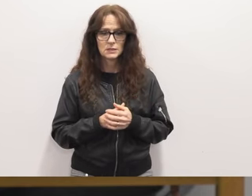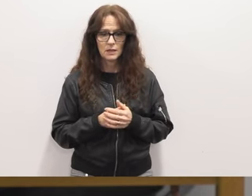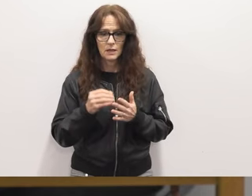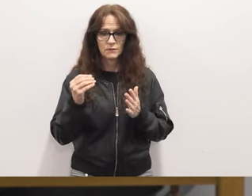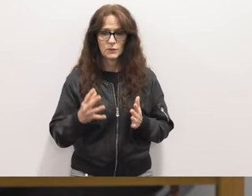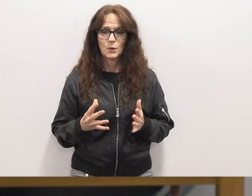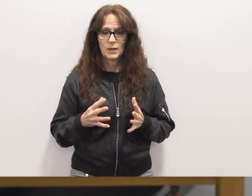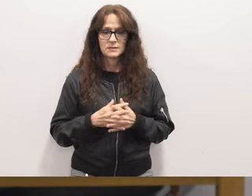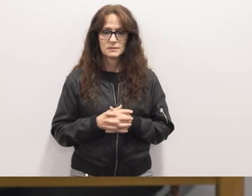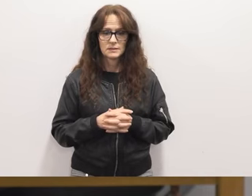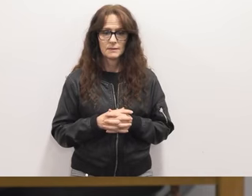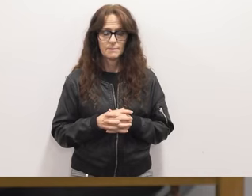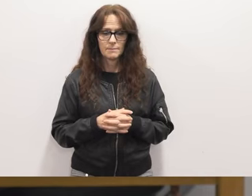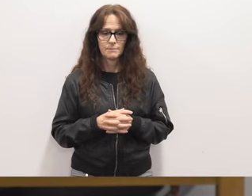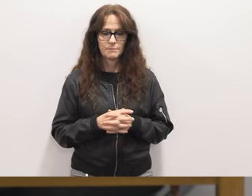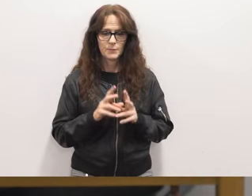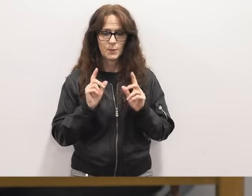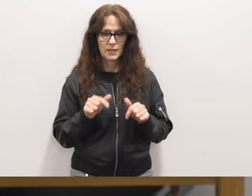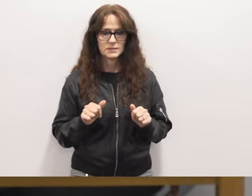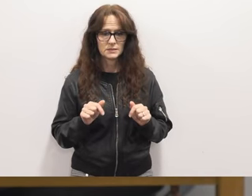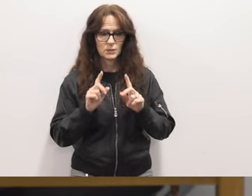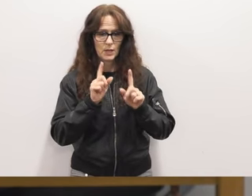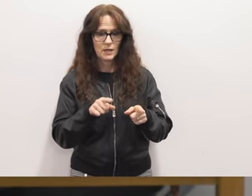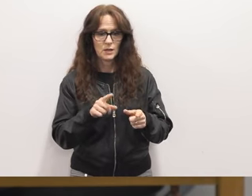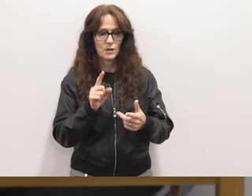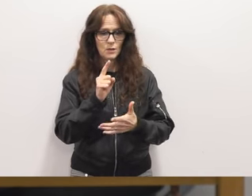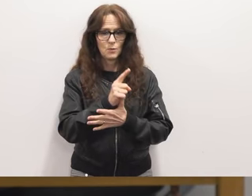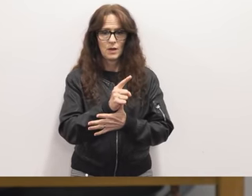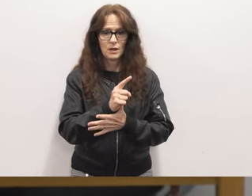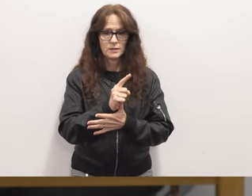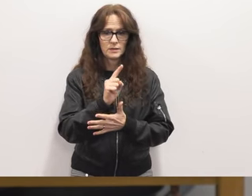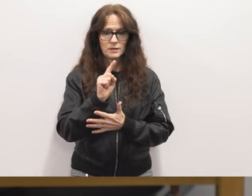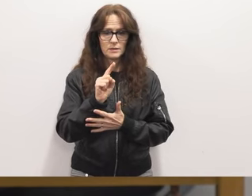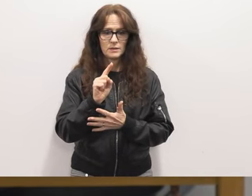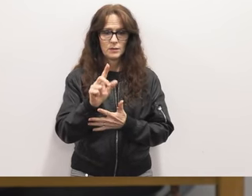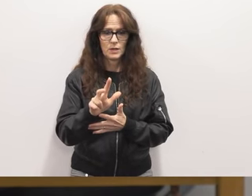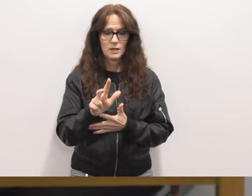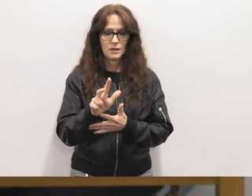So to answer the question, one, three, four and five